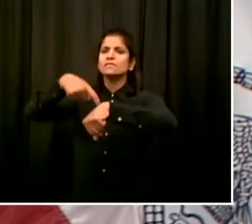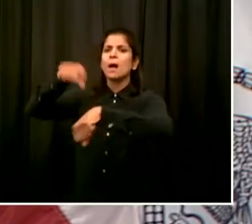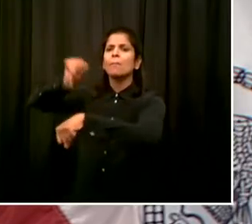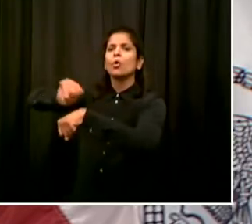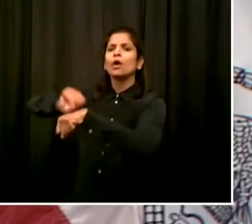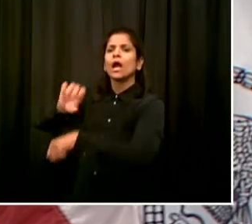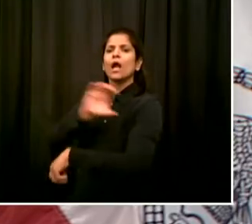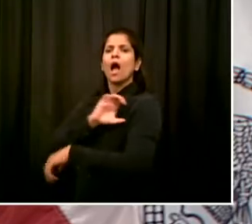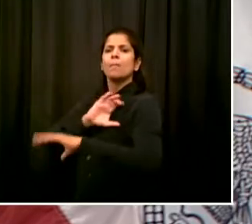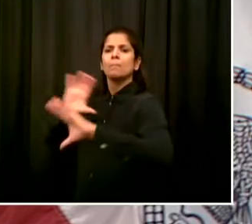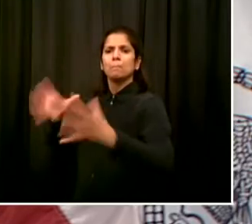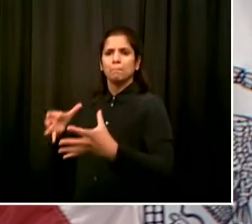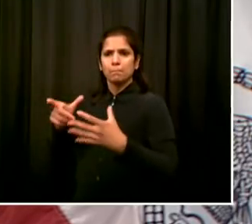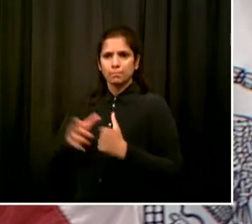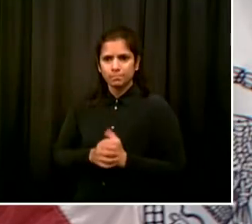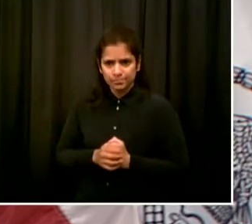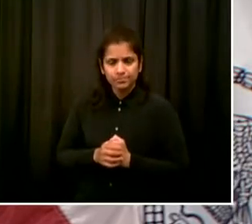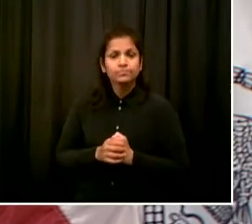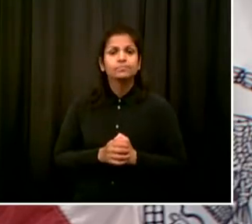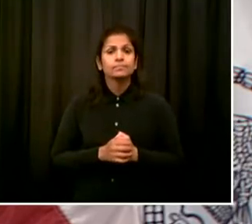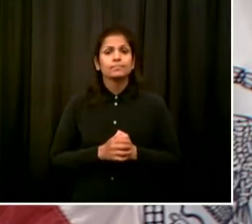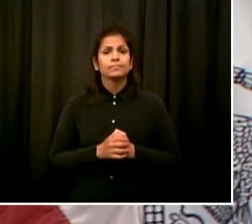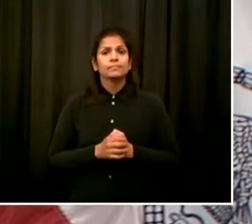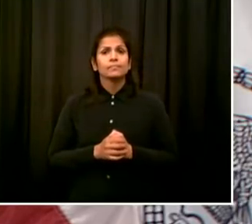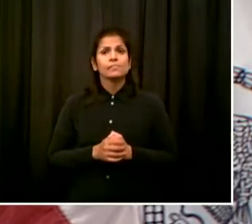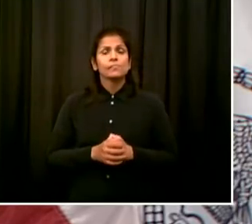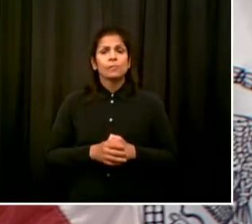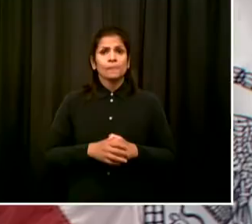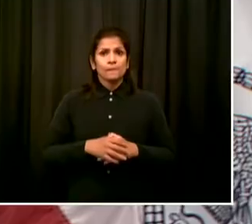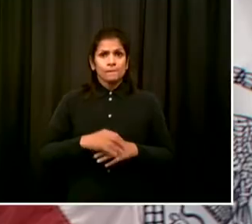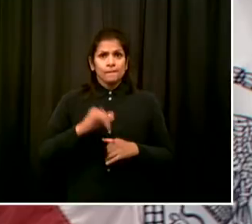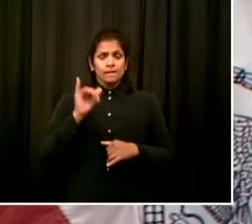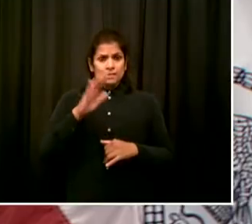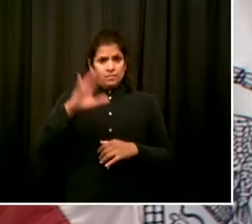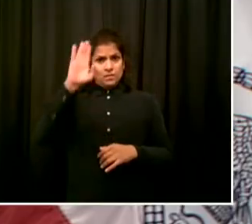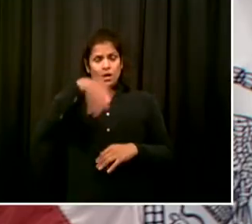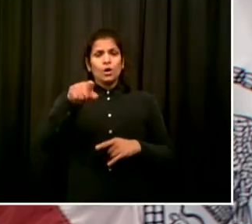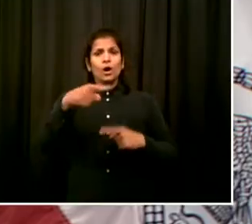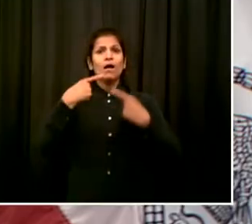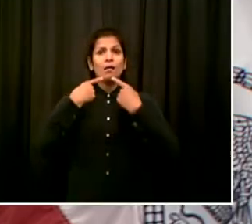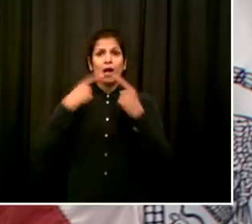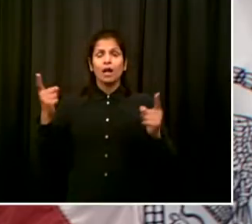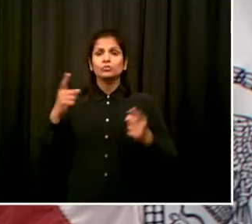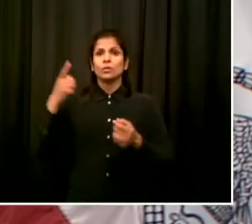QUESTION I HAD WAS ABOUT VEORTE.IM